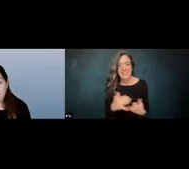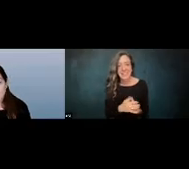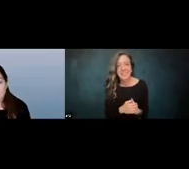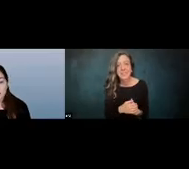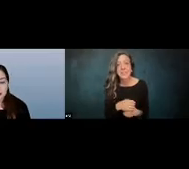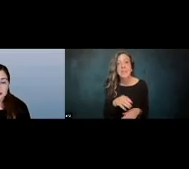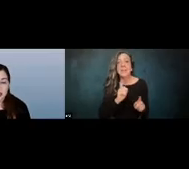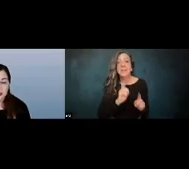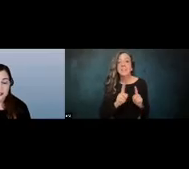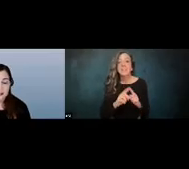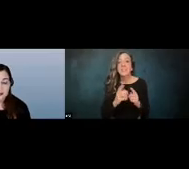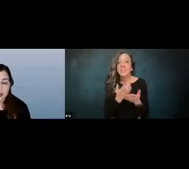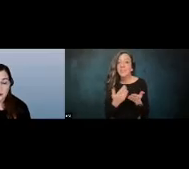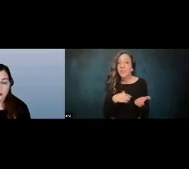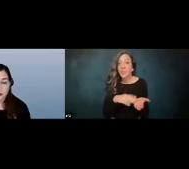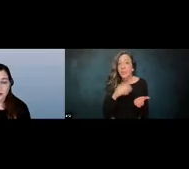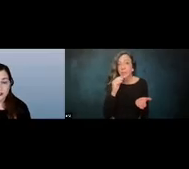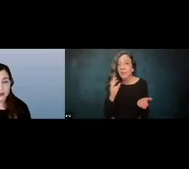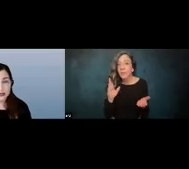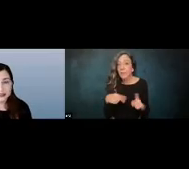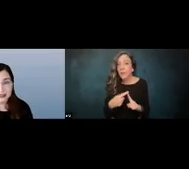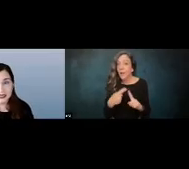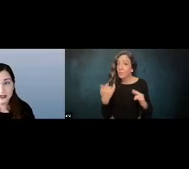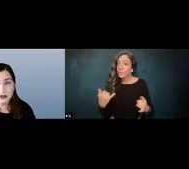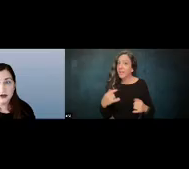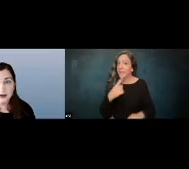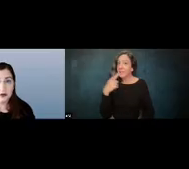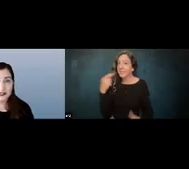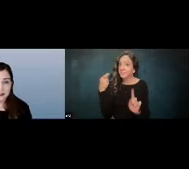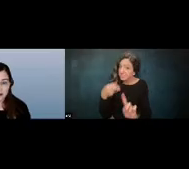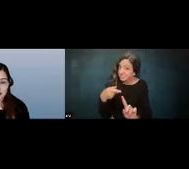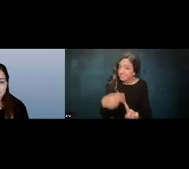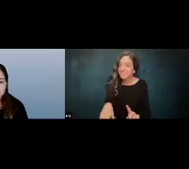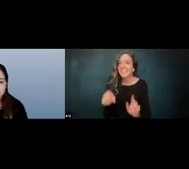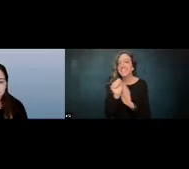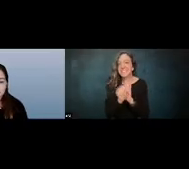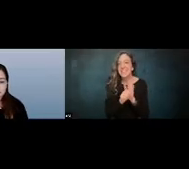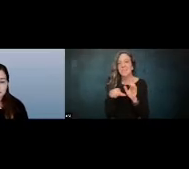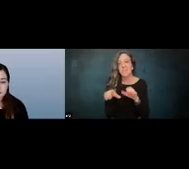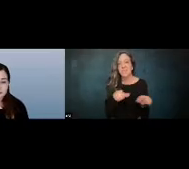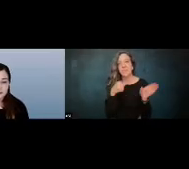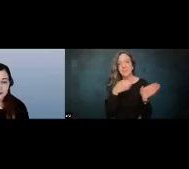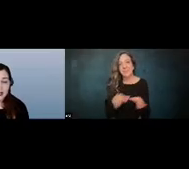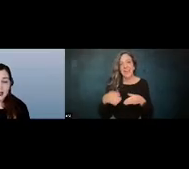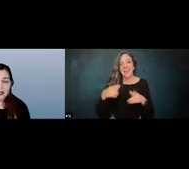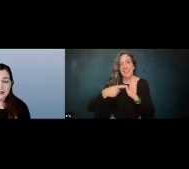uh learn about this session is the state performance plan indicator summary series.